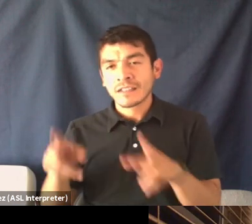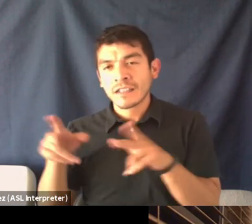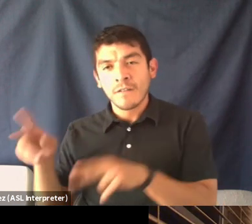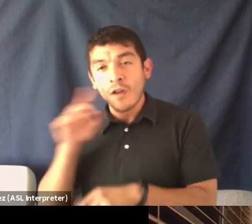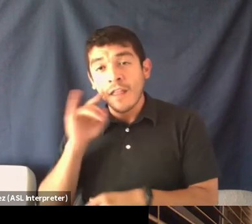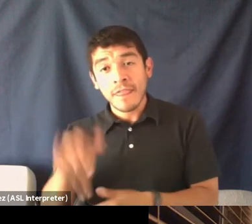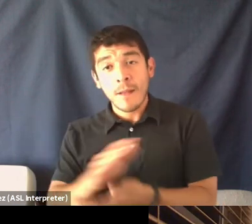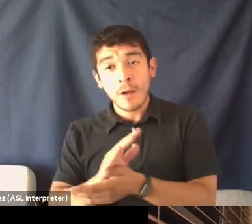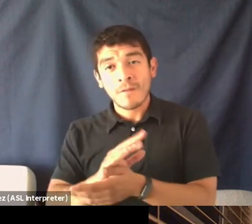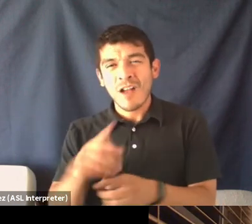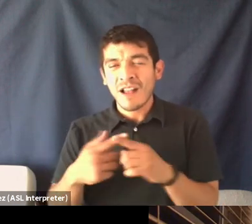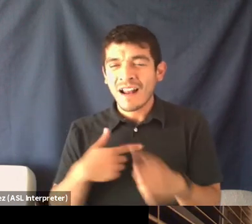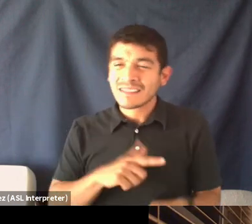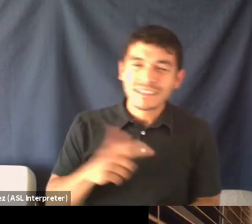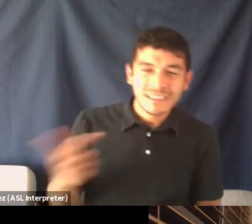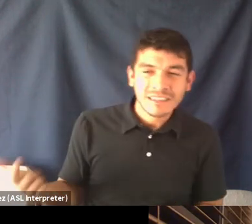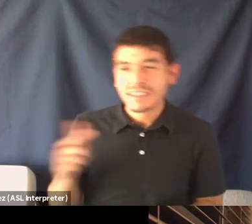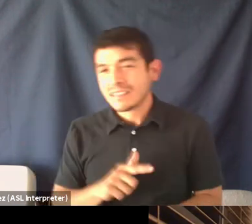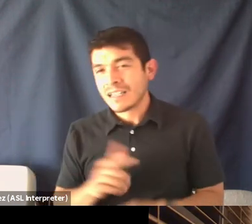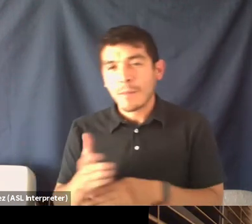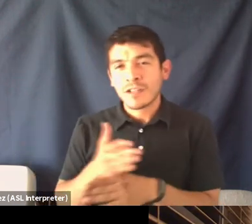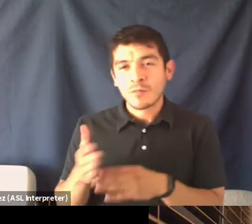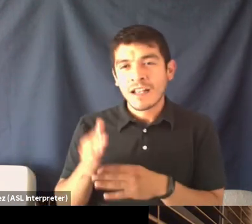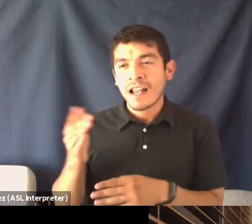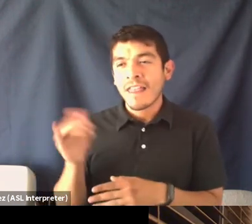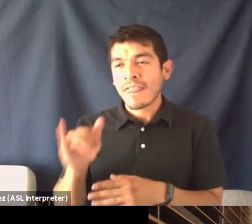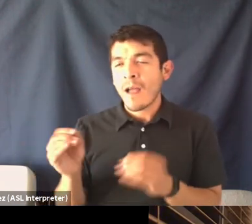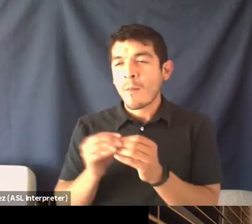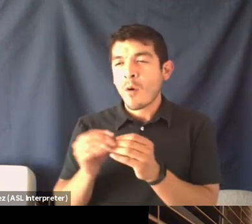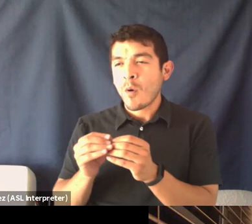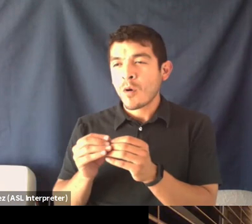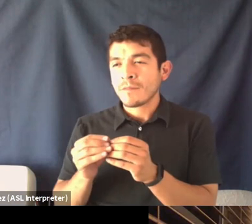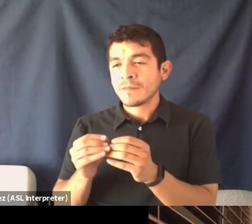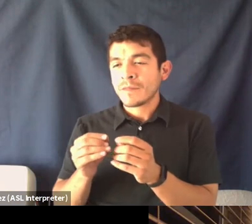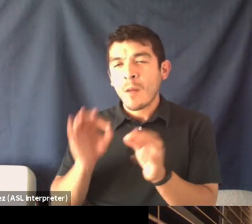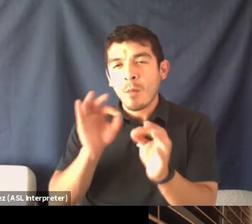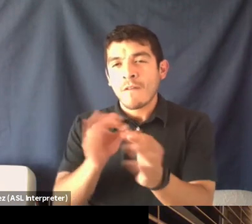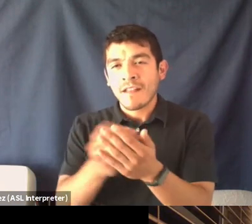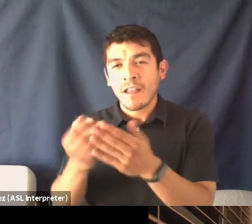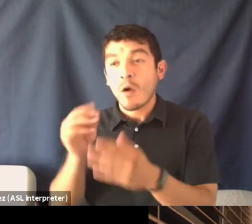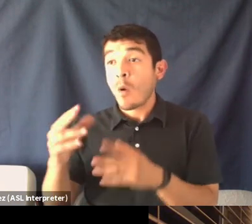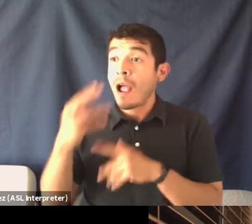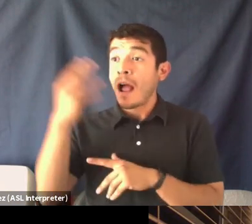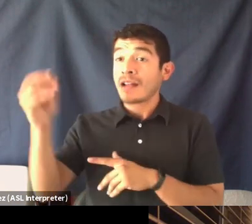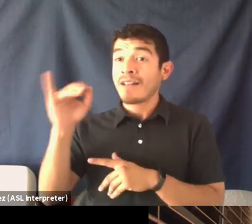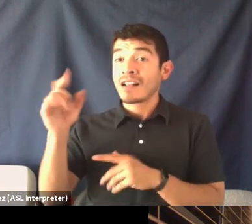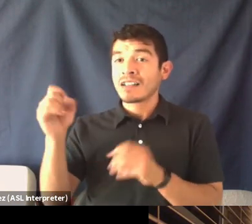were teetering back between the sort of manicured stuff. And then kind of outside of the villages there was a lot more handheld camera work